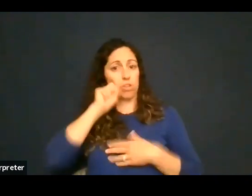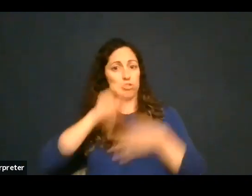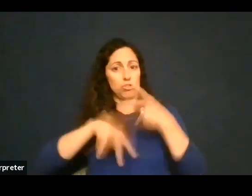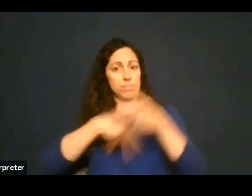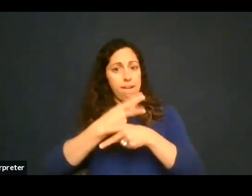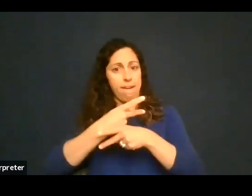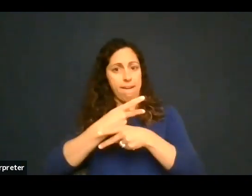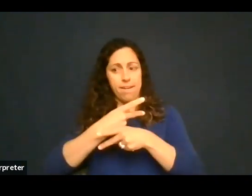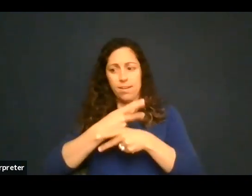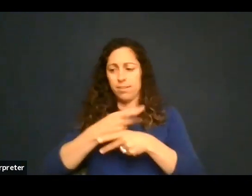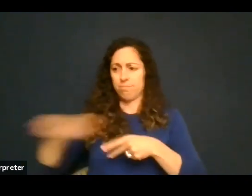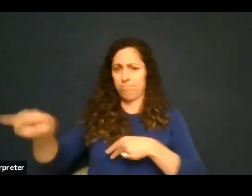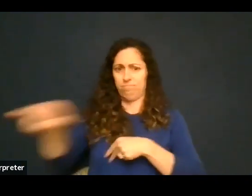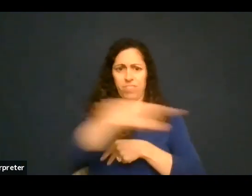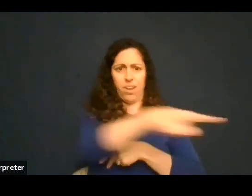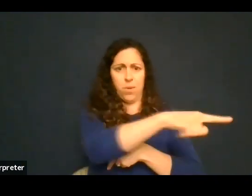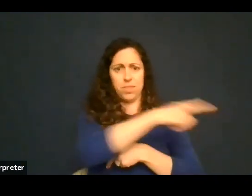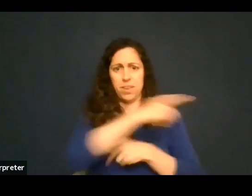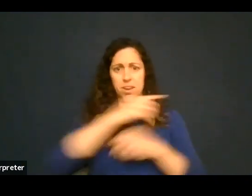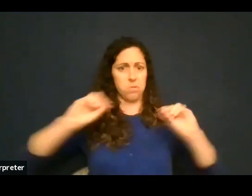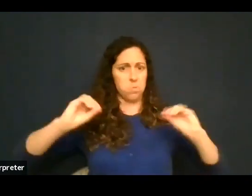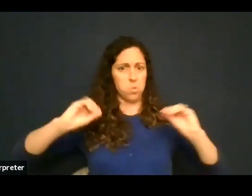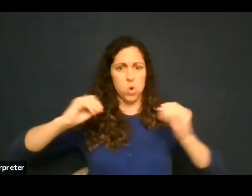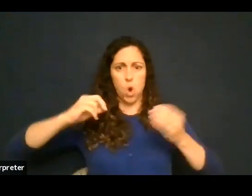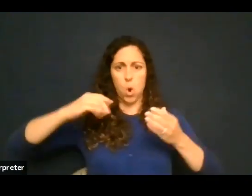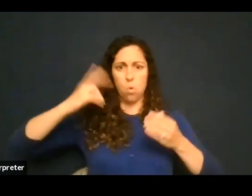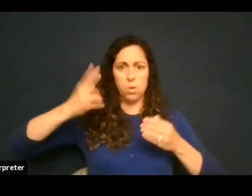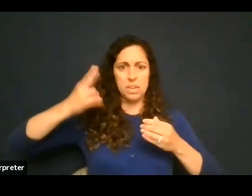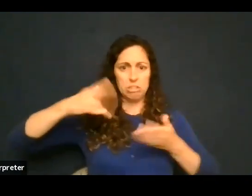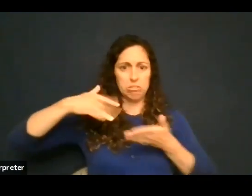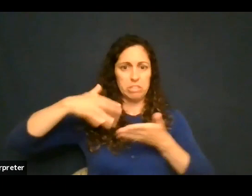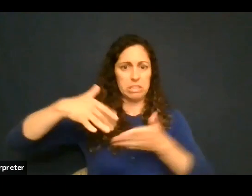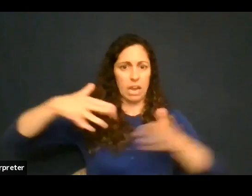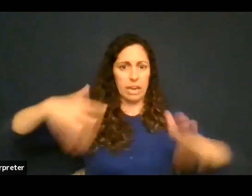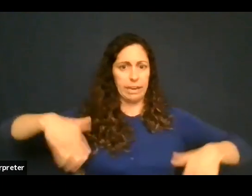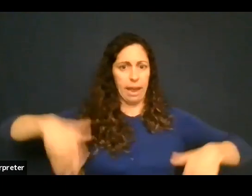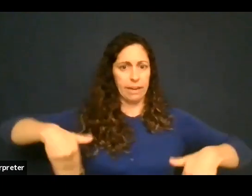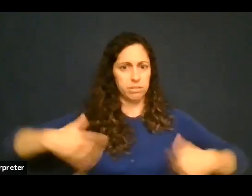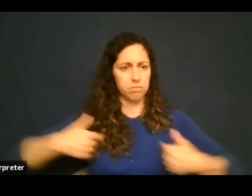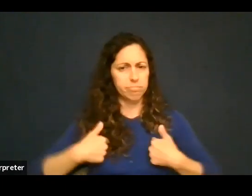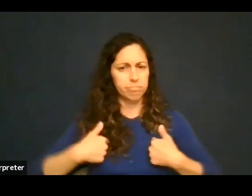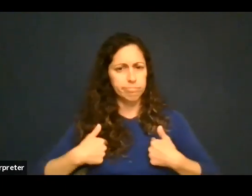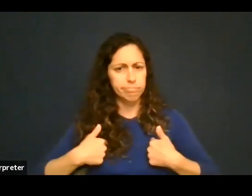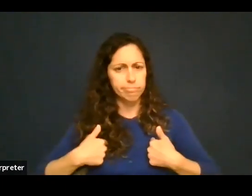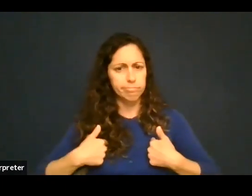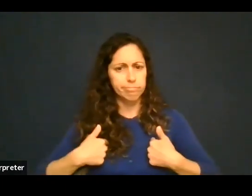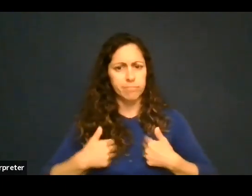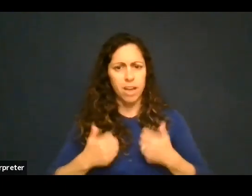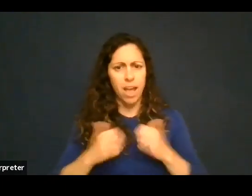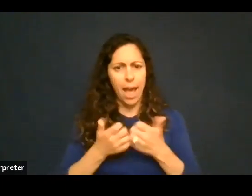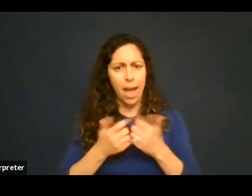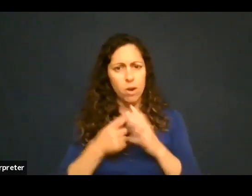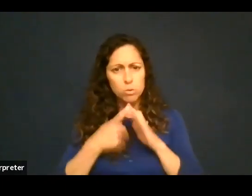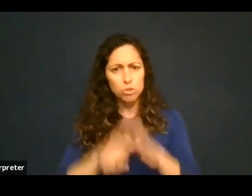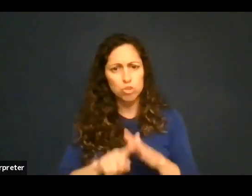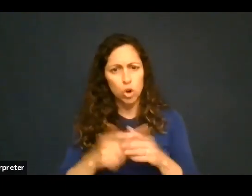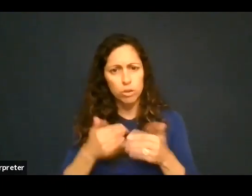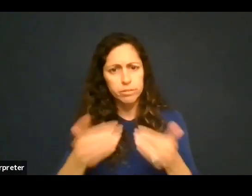So one thing to appreciate is that natural history studies, when they're done in a clinically controlled manner,